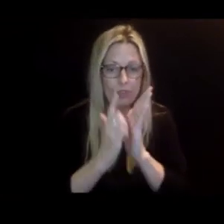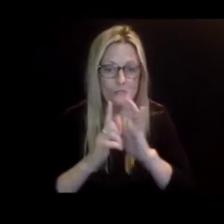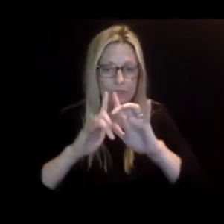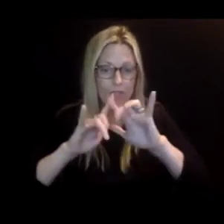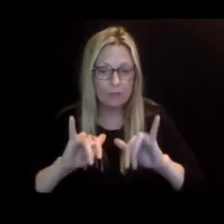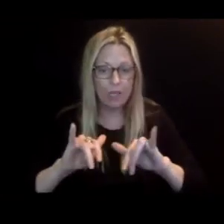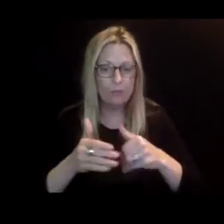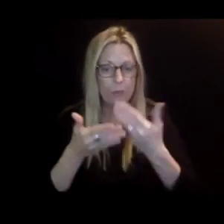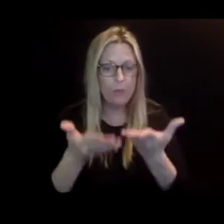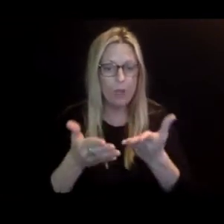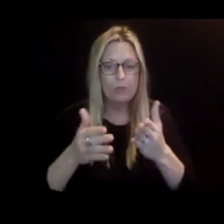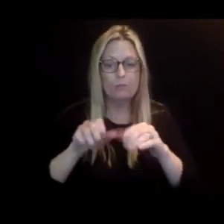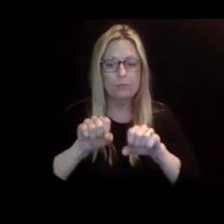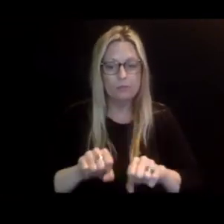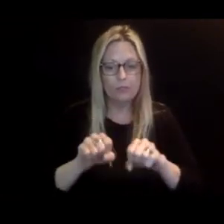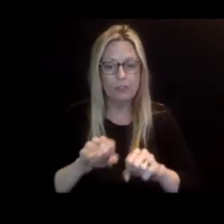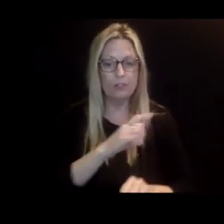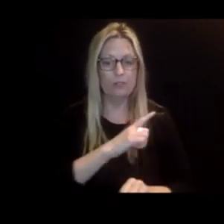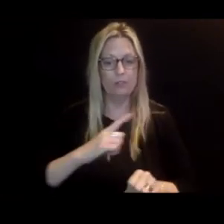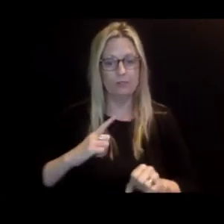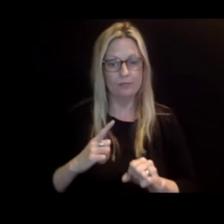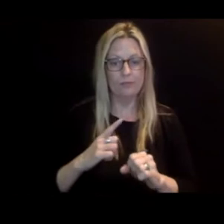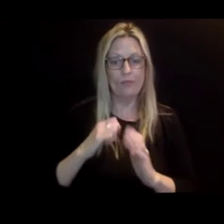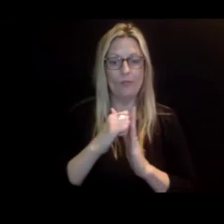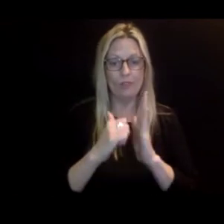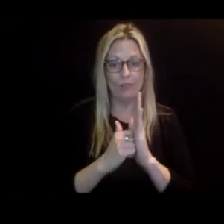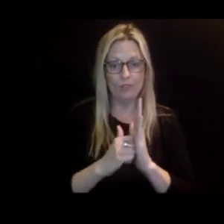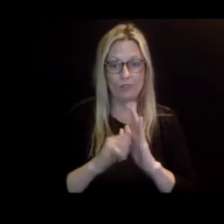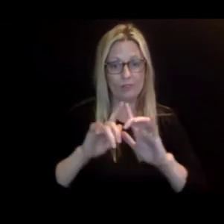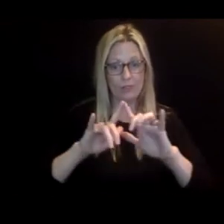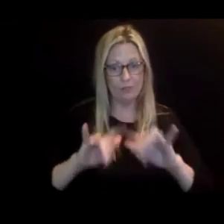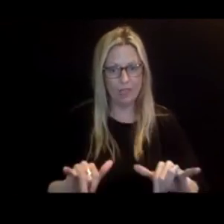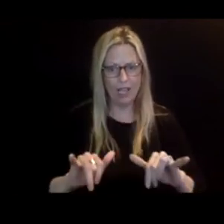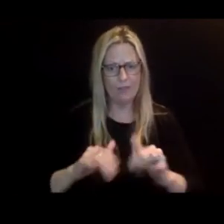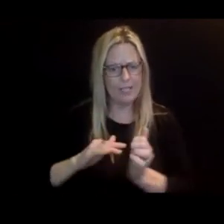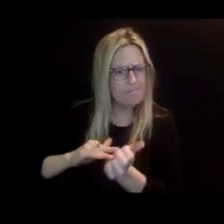same time show a potential legislative agenda. When showing this potential legislative agenda,